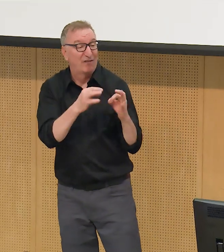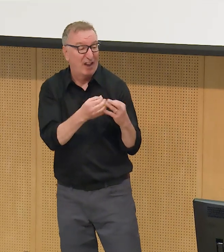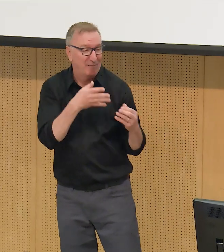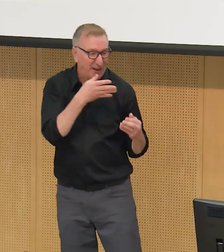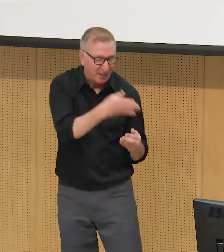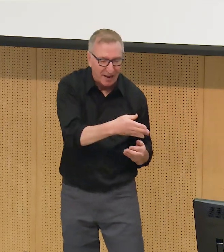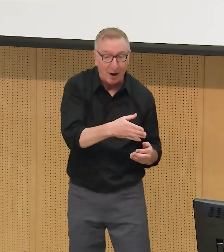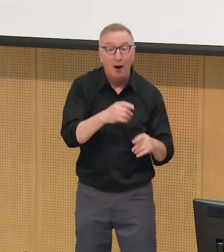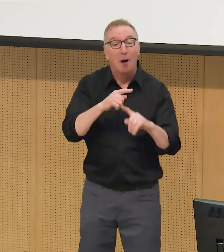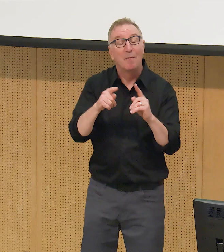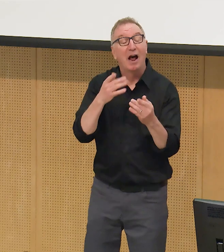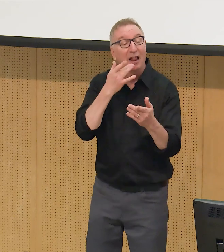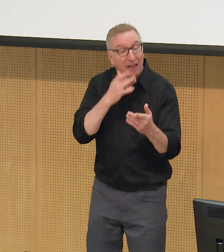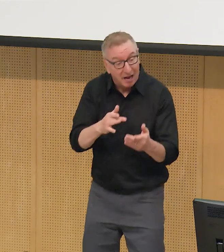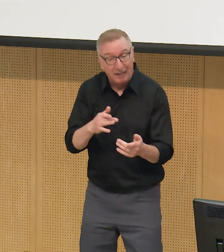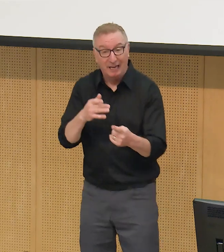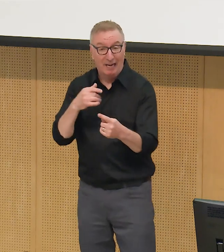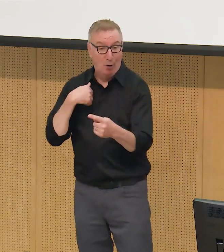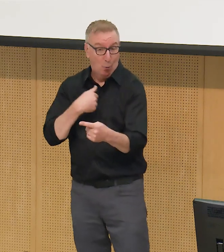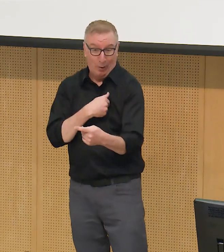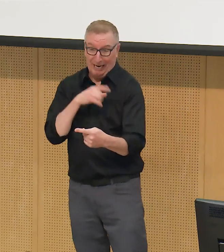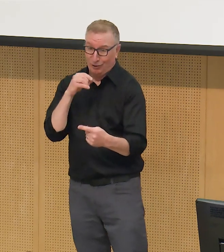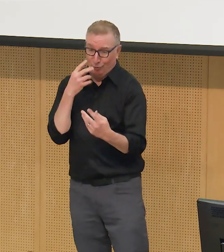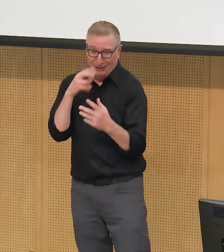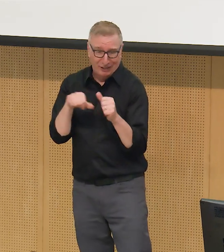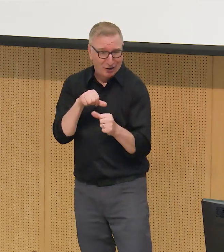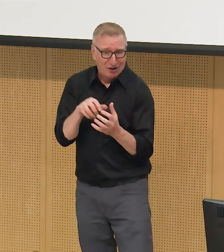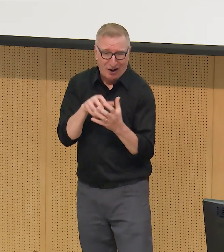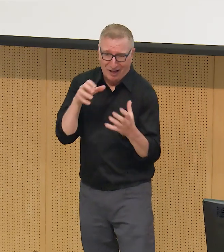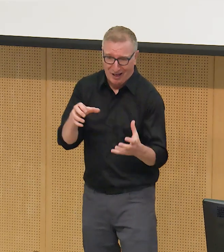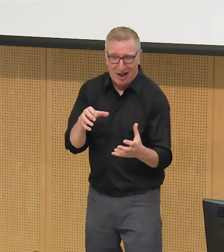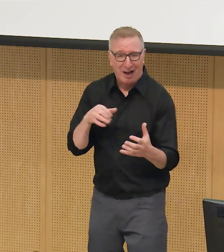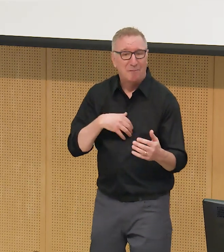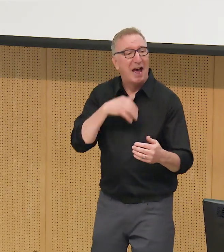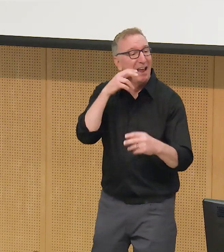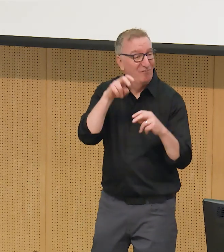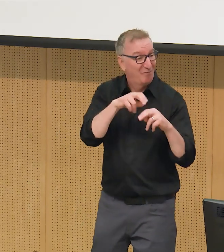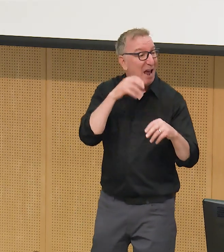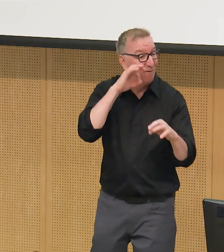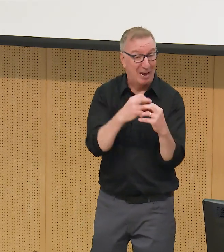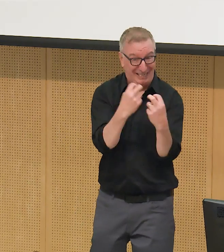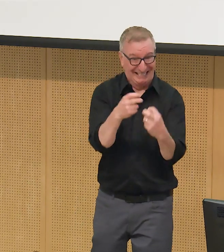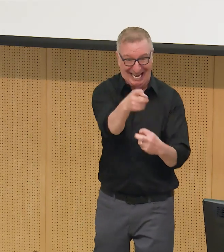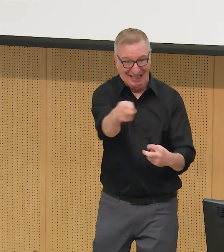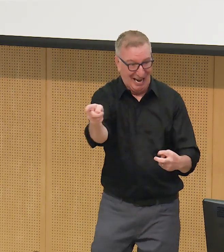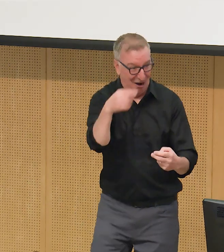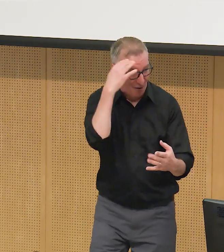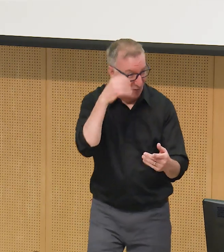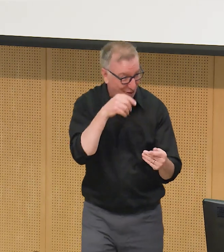My husband's family is there. But luckily, I see my family often. My family is here in the room.